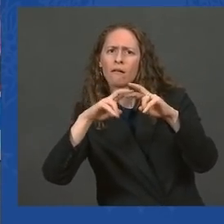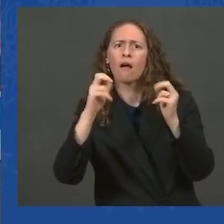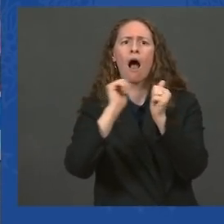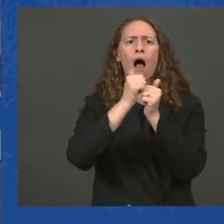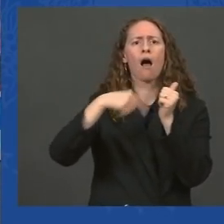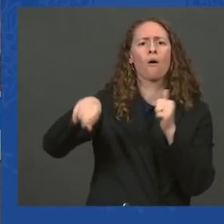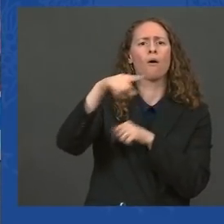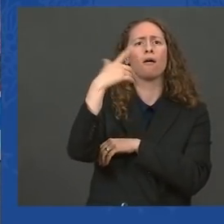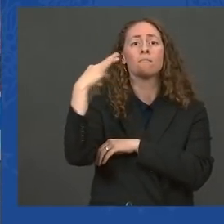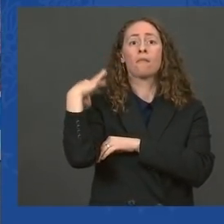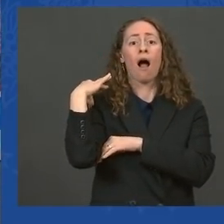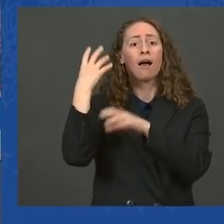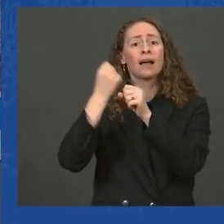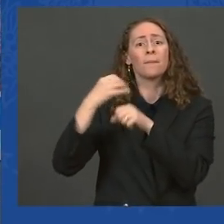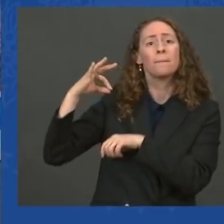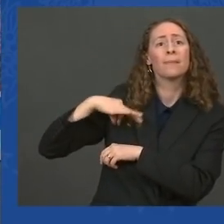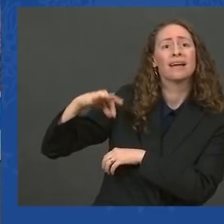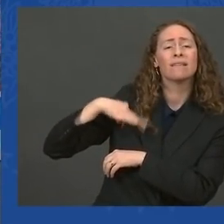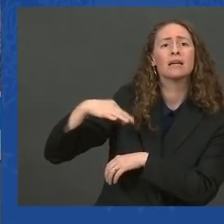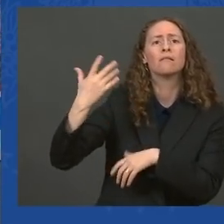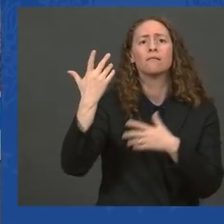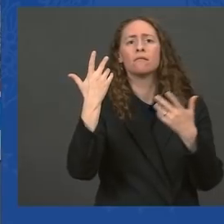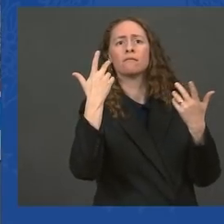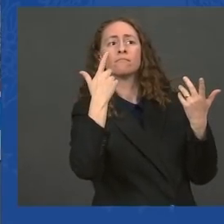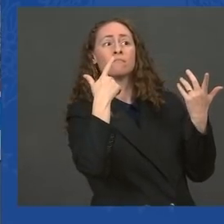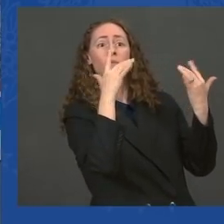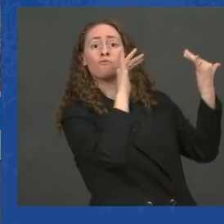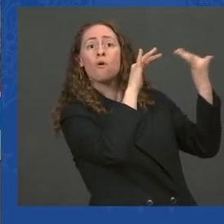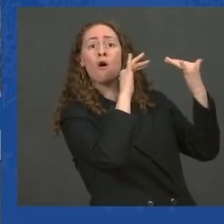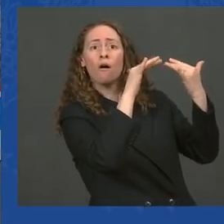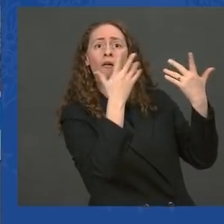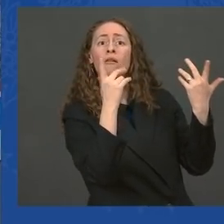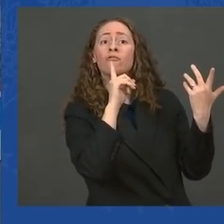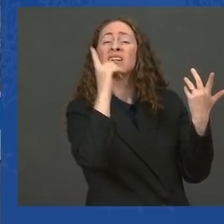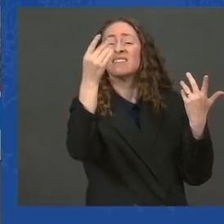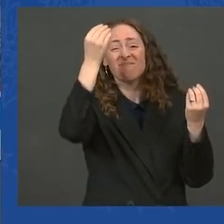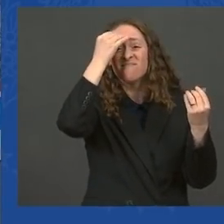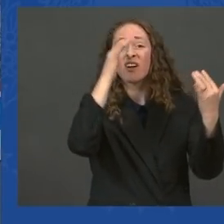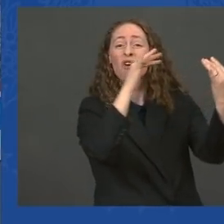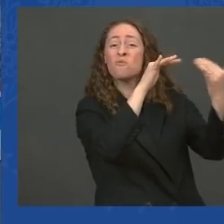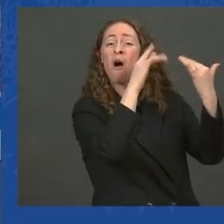And the types of disabilities our veterans carry with them don't differentiate based on race.